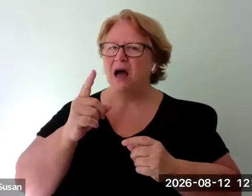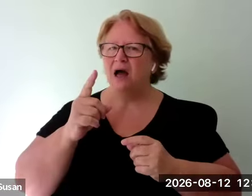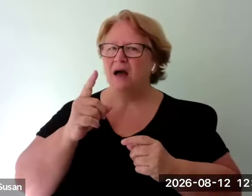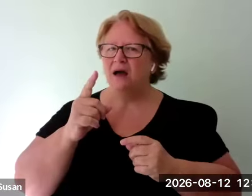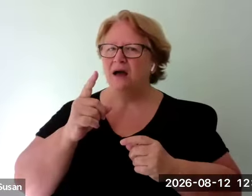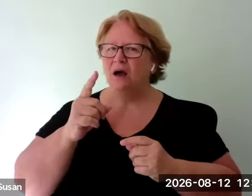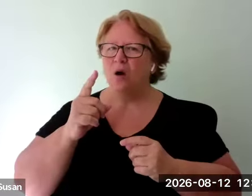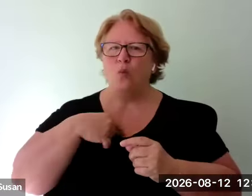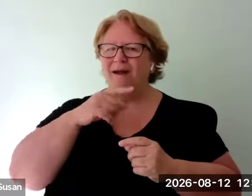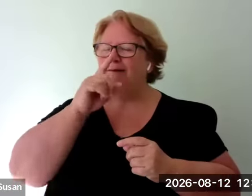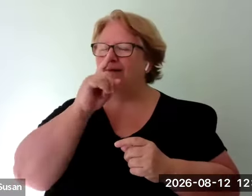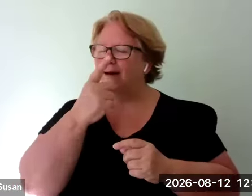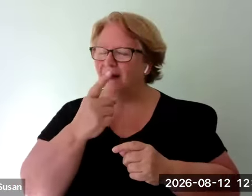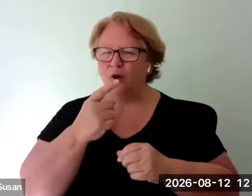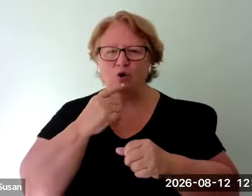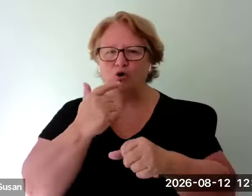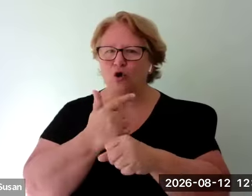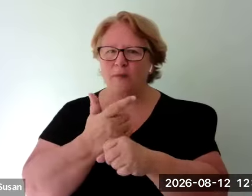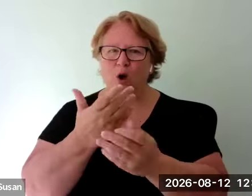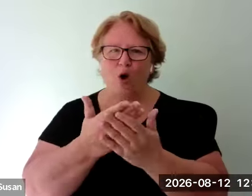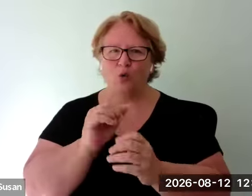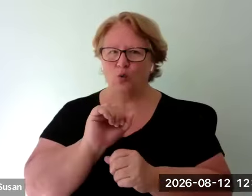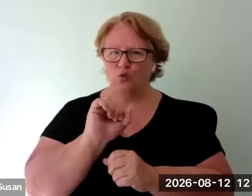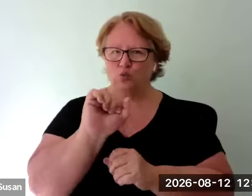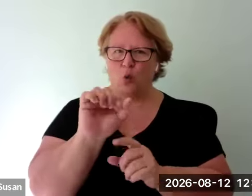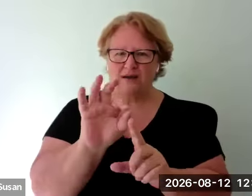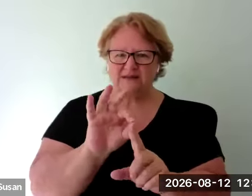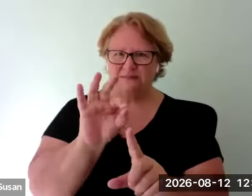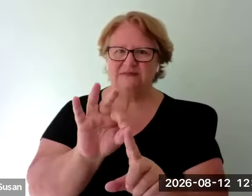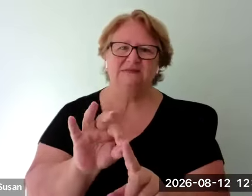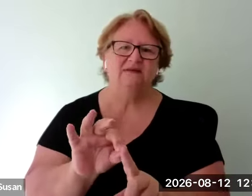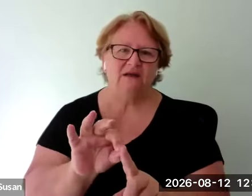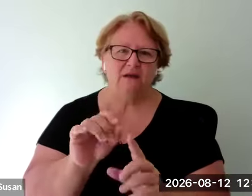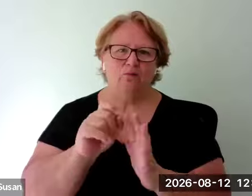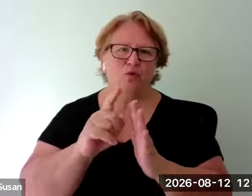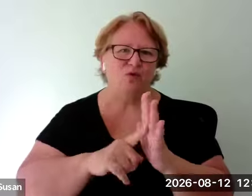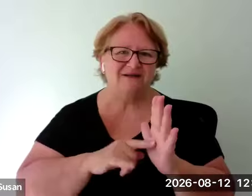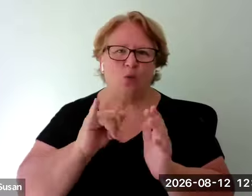guidelines, explaining expectations but what we can't